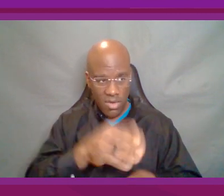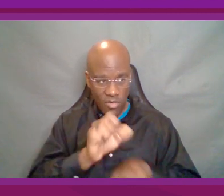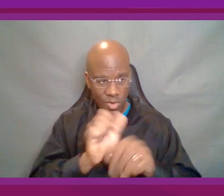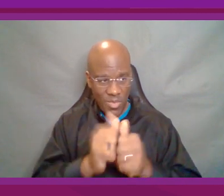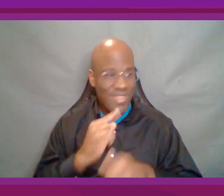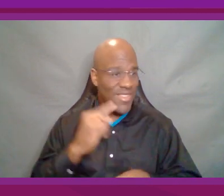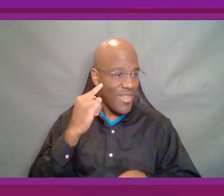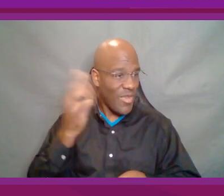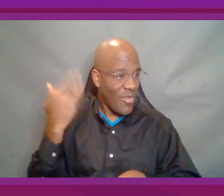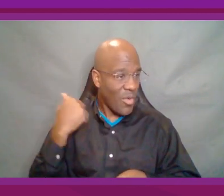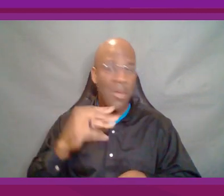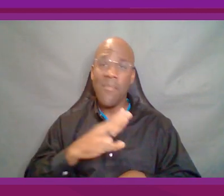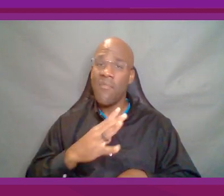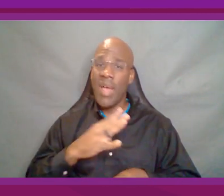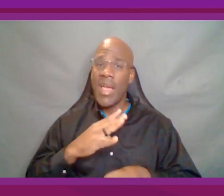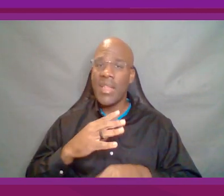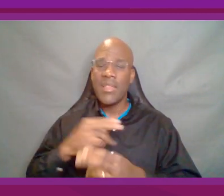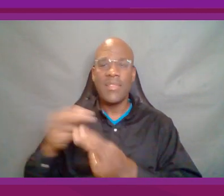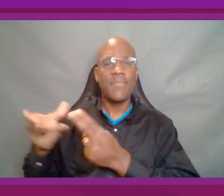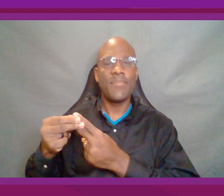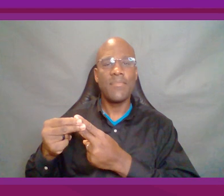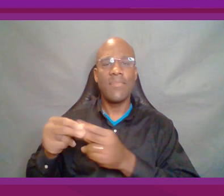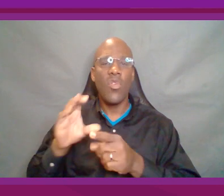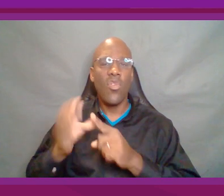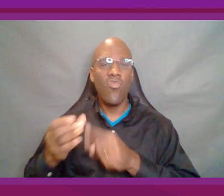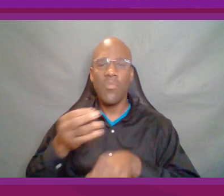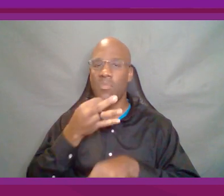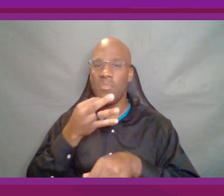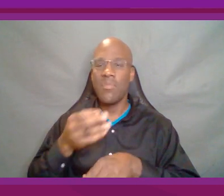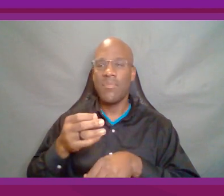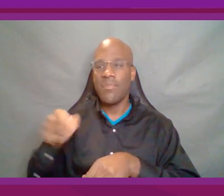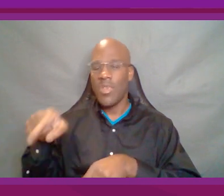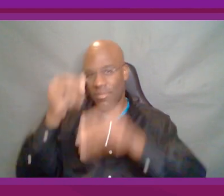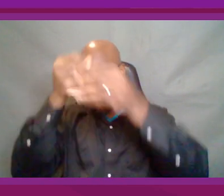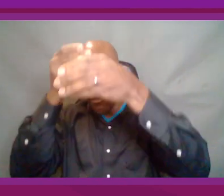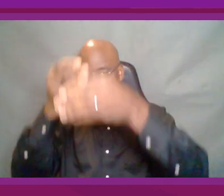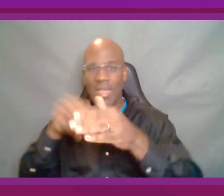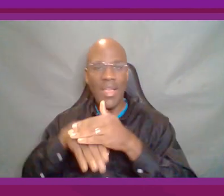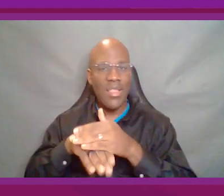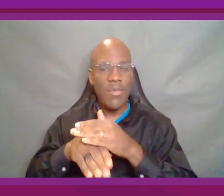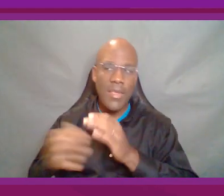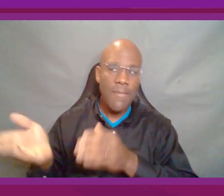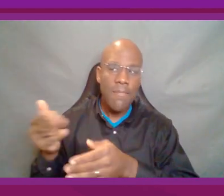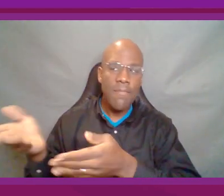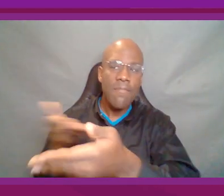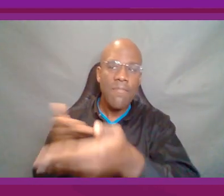access and cultural experts to come talk about Deaf culture, tools and resources, how do you